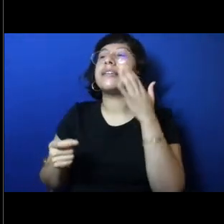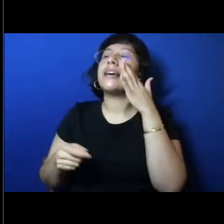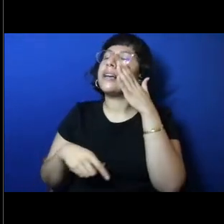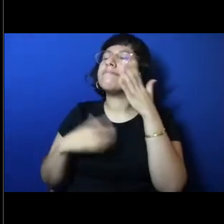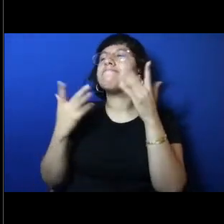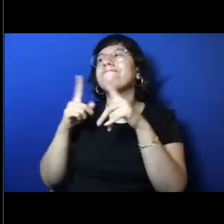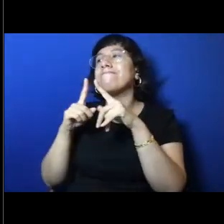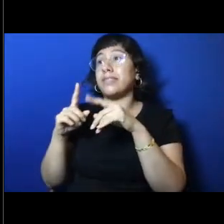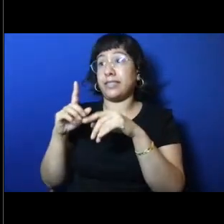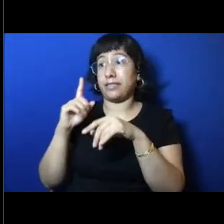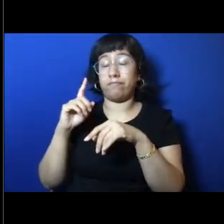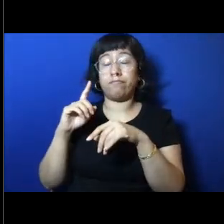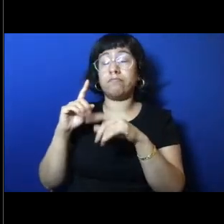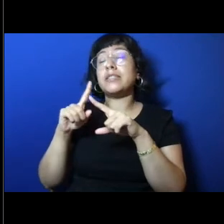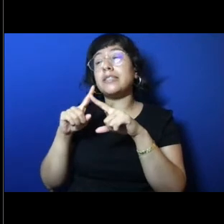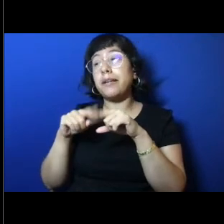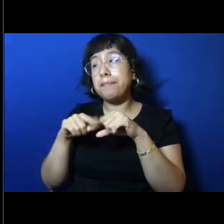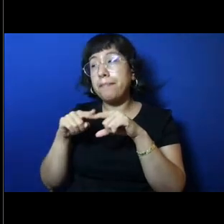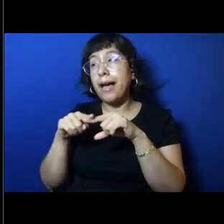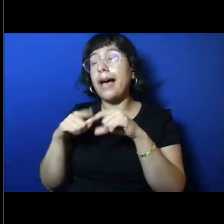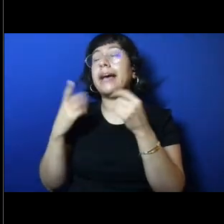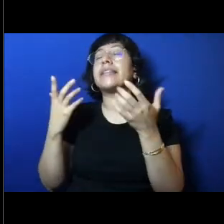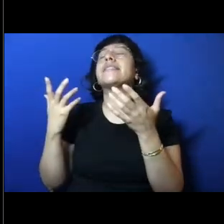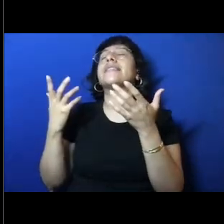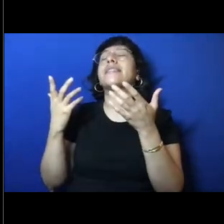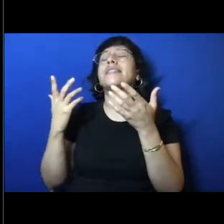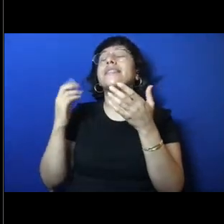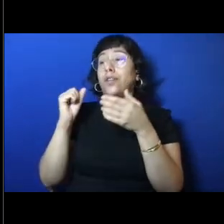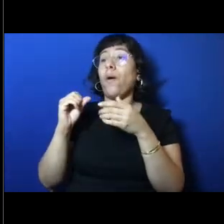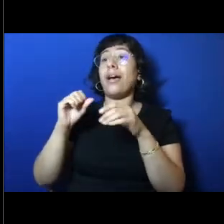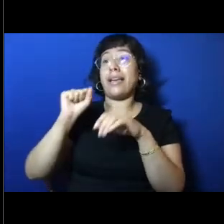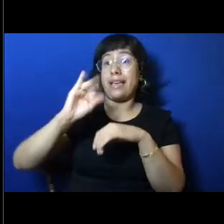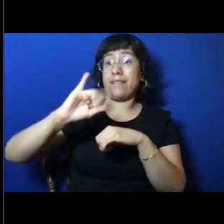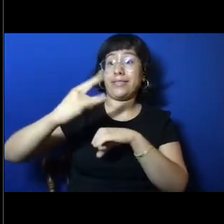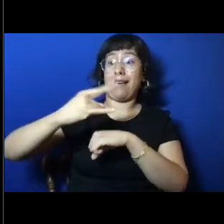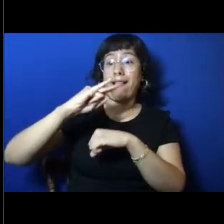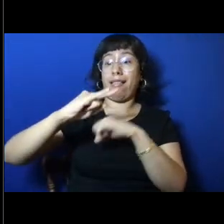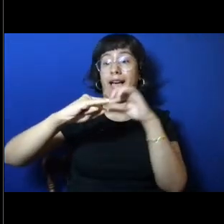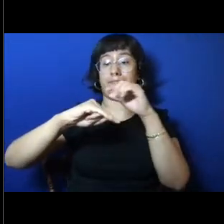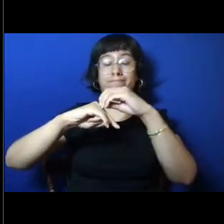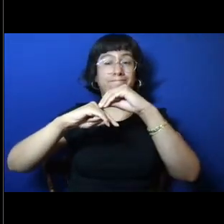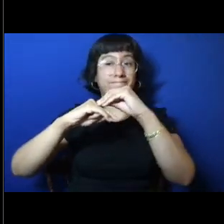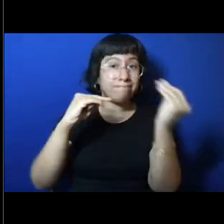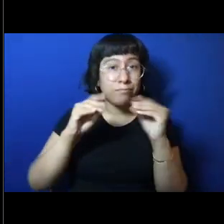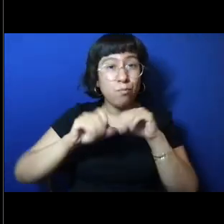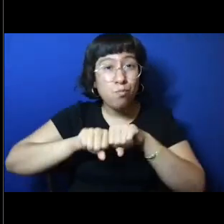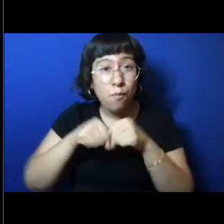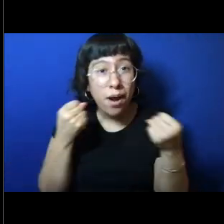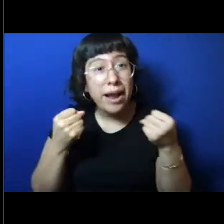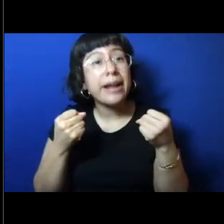most of it will fall right back into the atmosphere. Fortunately is moving fast enough that it will just burn